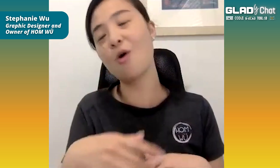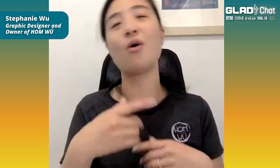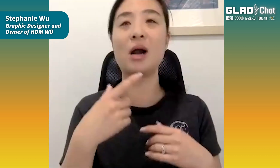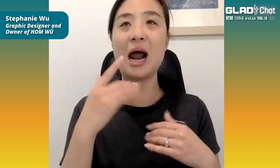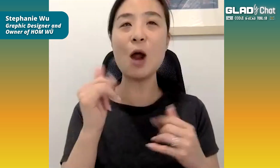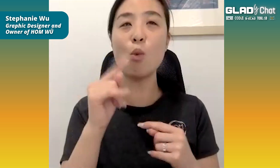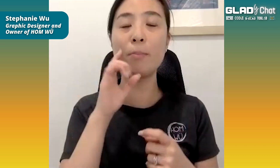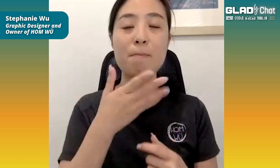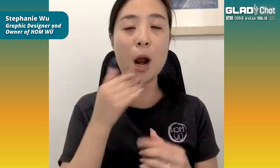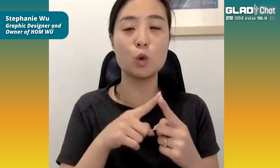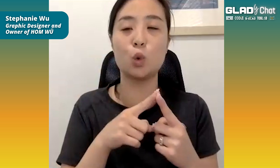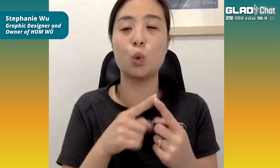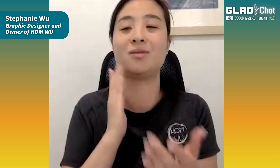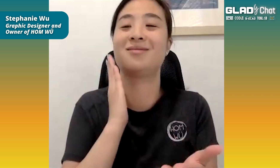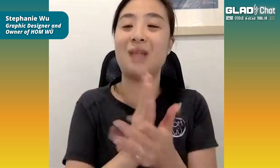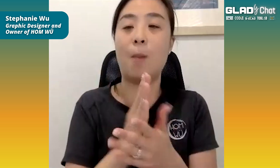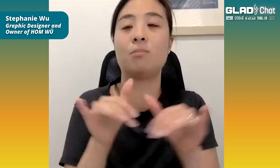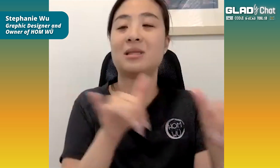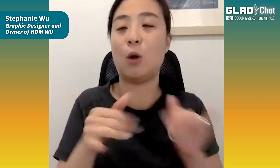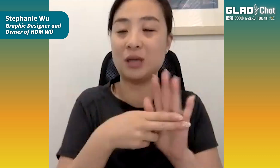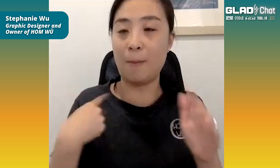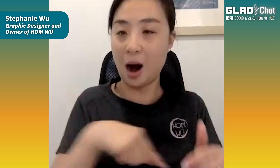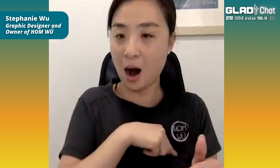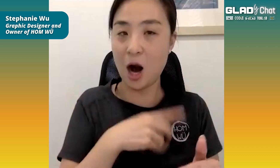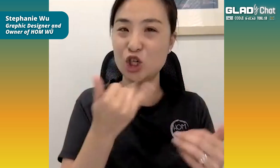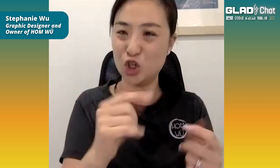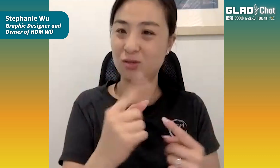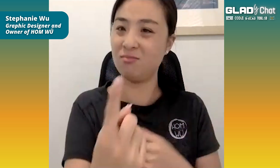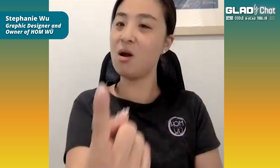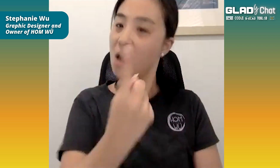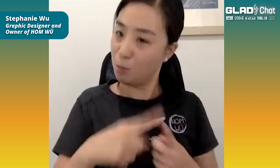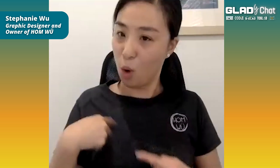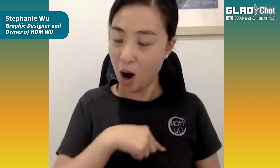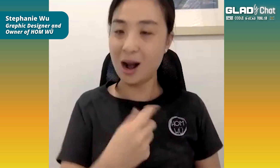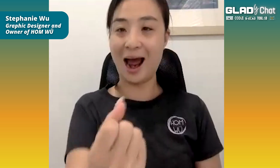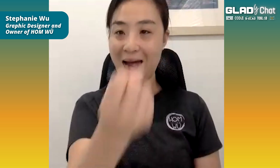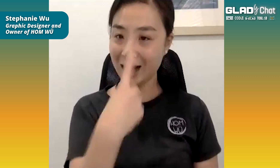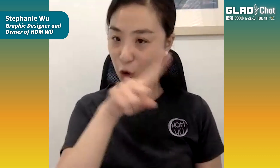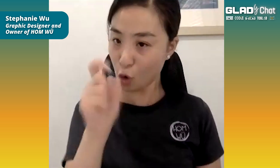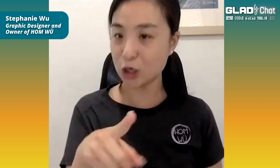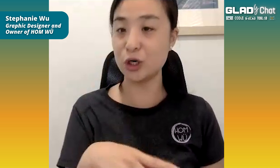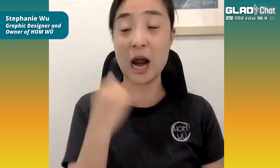It’d be better to stop stereotyping us and just come to ask us questions.